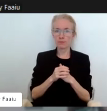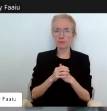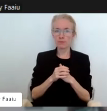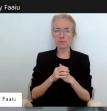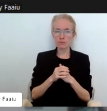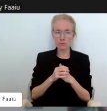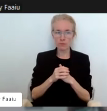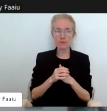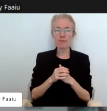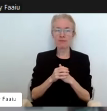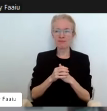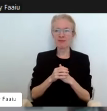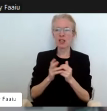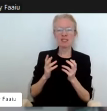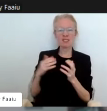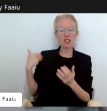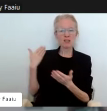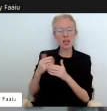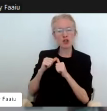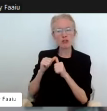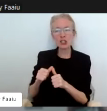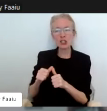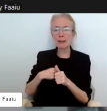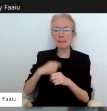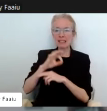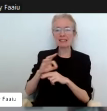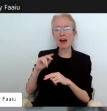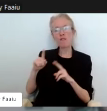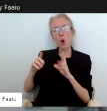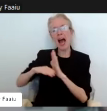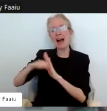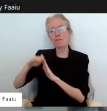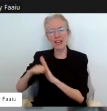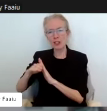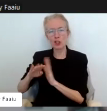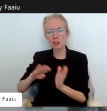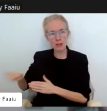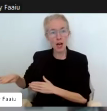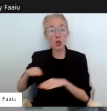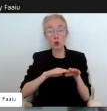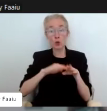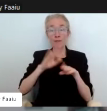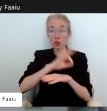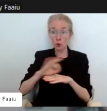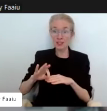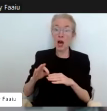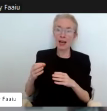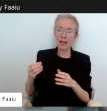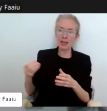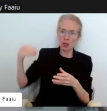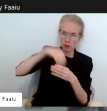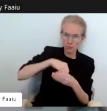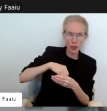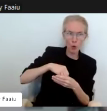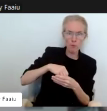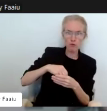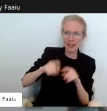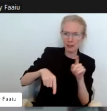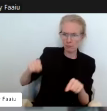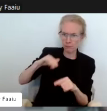to really think about the wider needs of society. Because universal